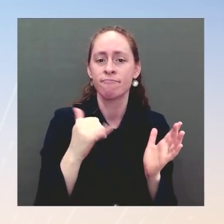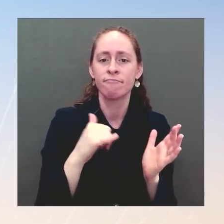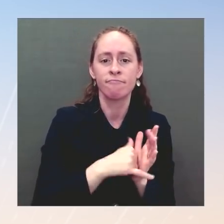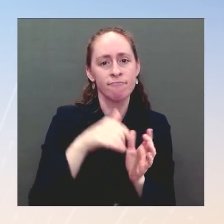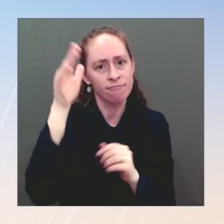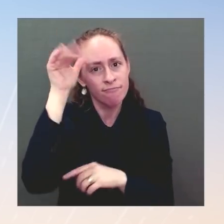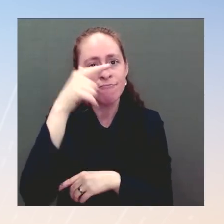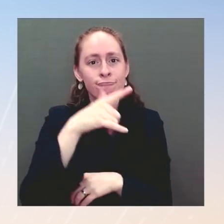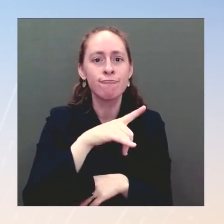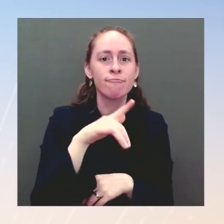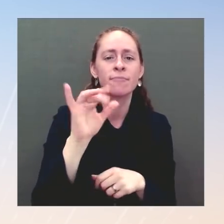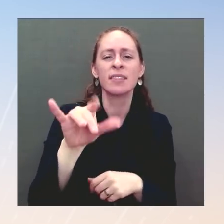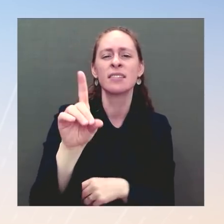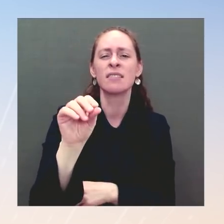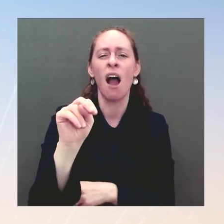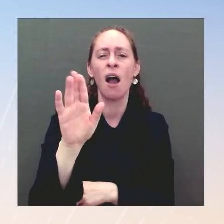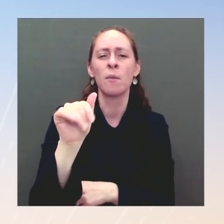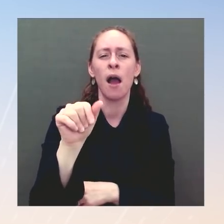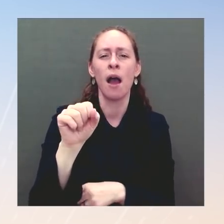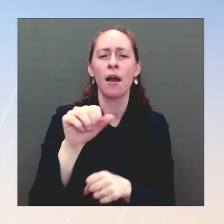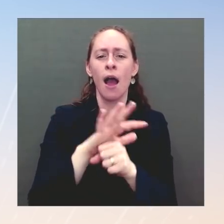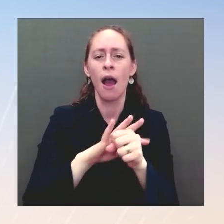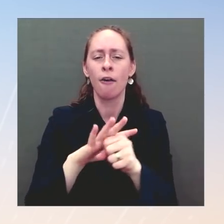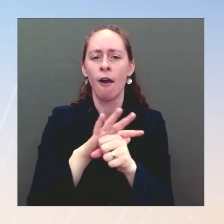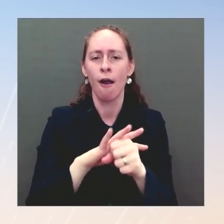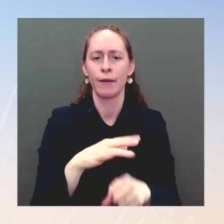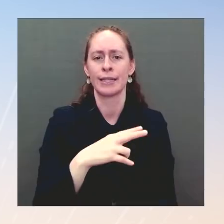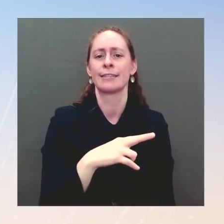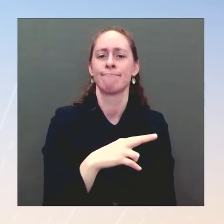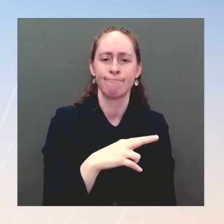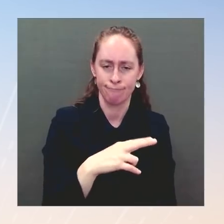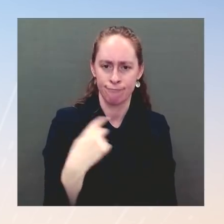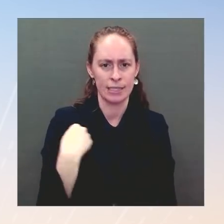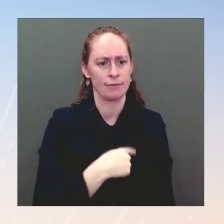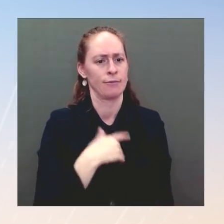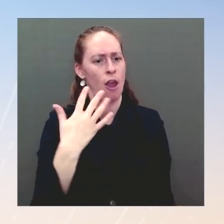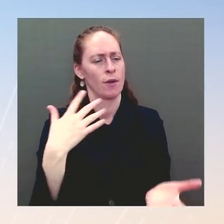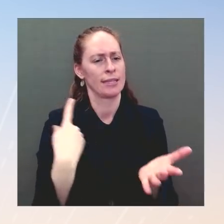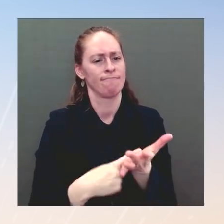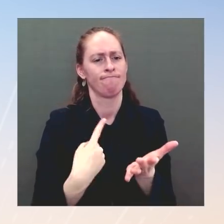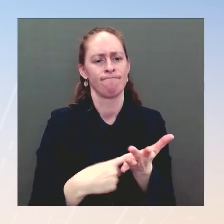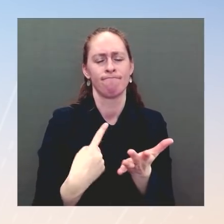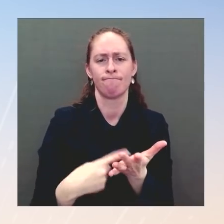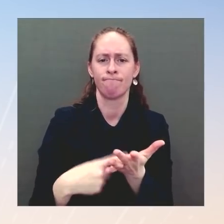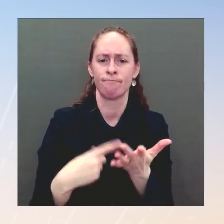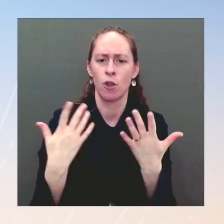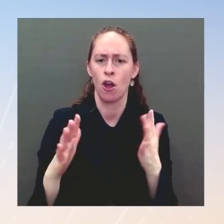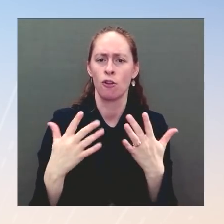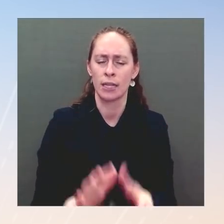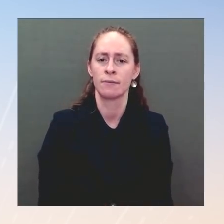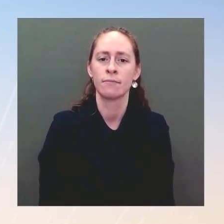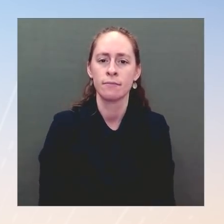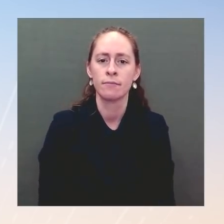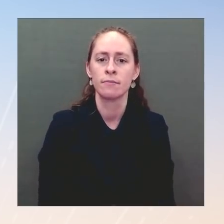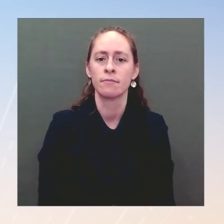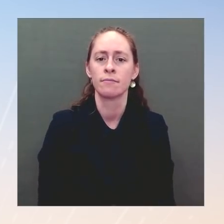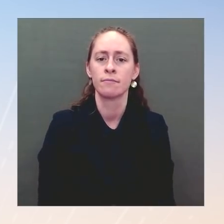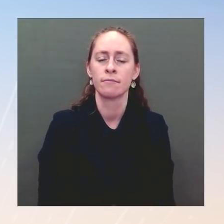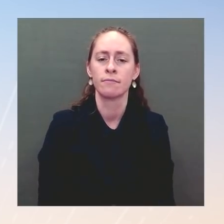at the beginning of the briefing. Second, yes, deterrence is part of our objective. If he goes further, we will go further. We have a range of tools at our disposal.